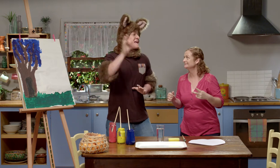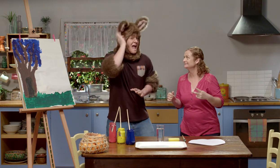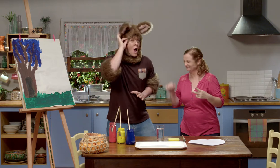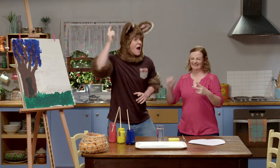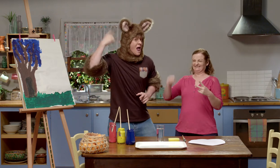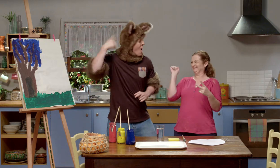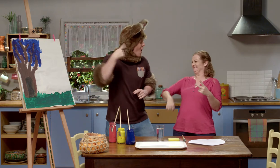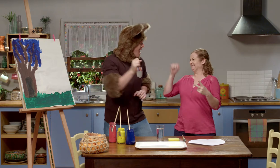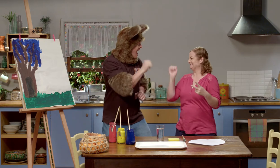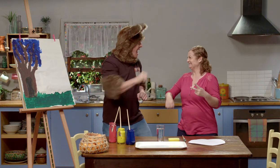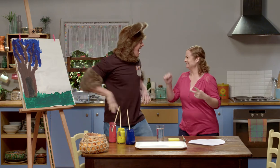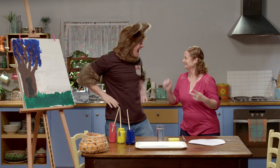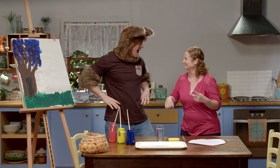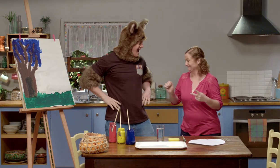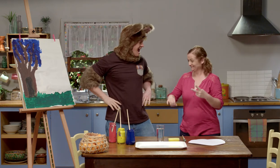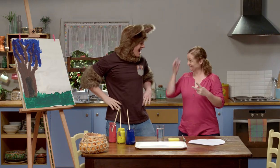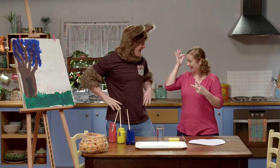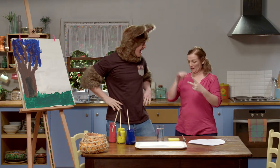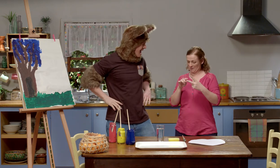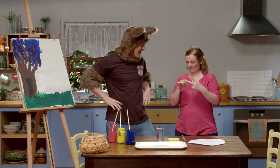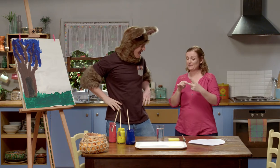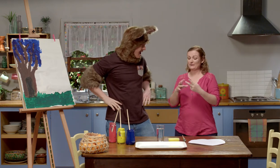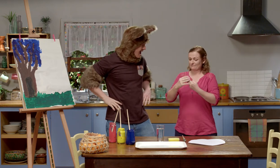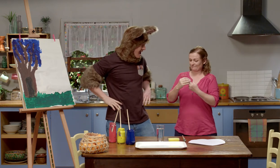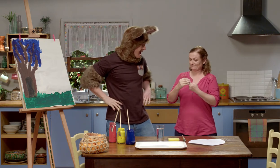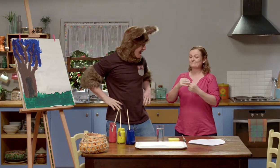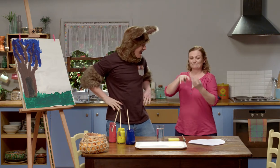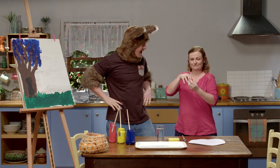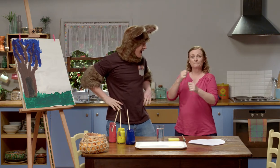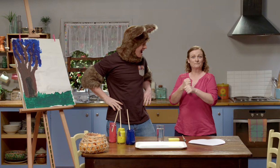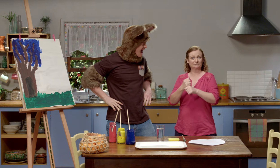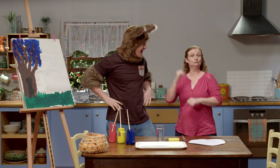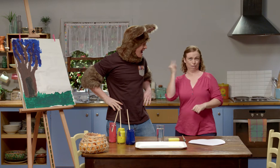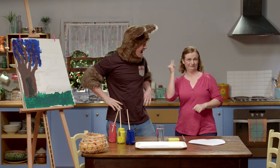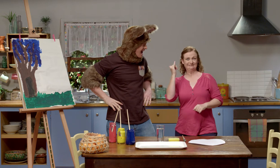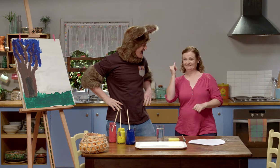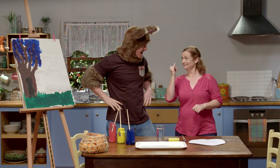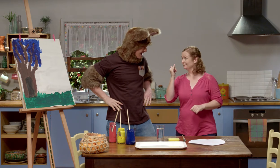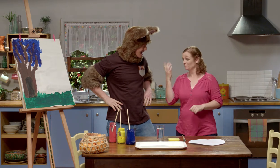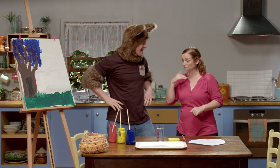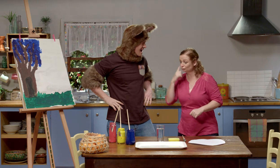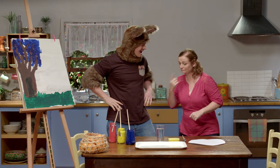We need yellow. That's right. Yes, so mixing blue and yellow will create green.